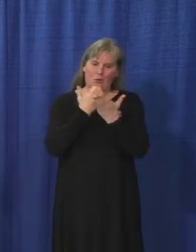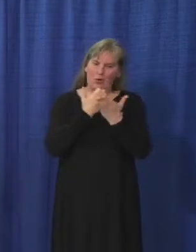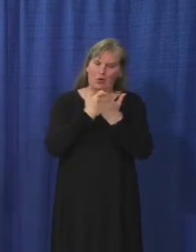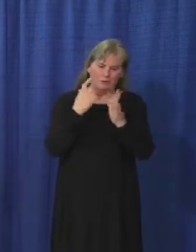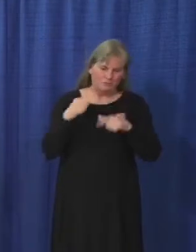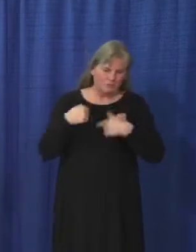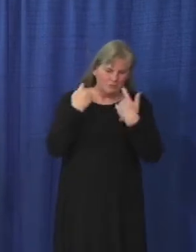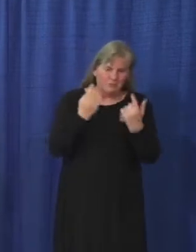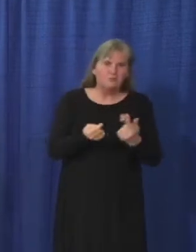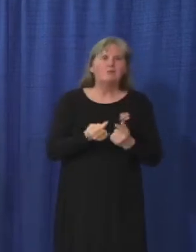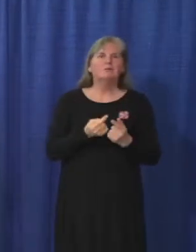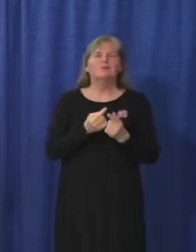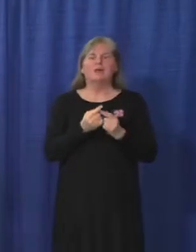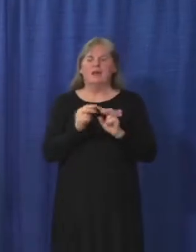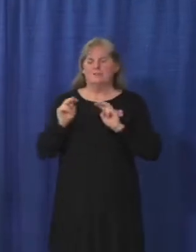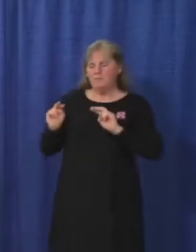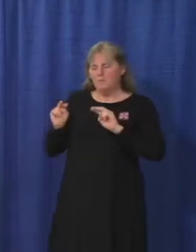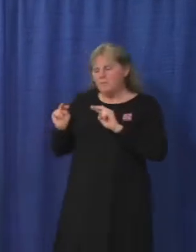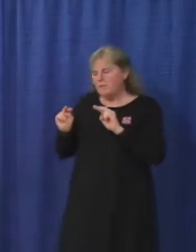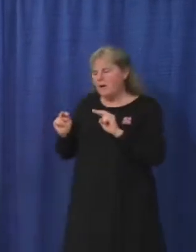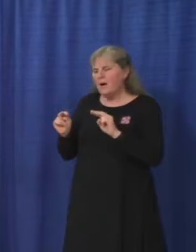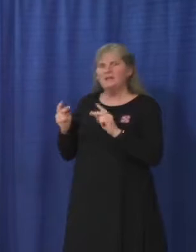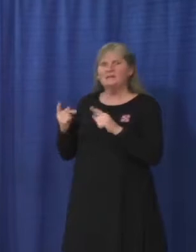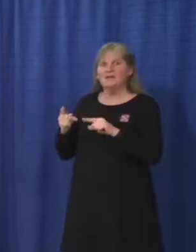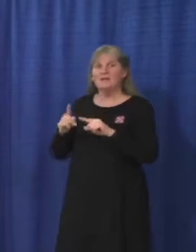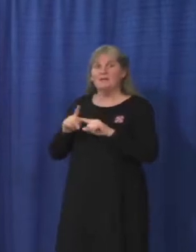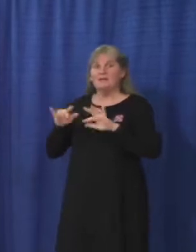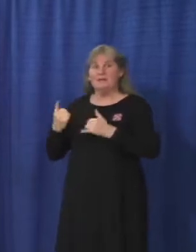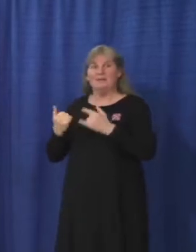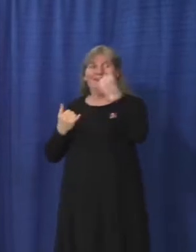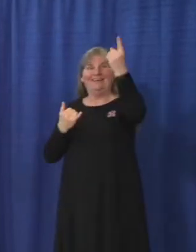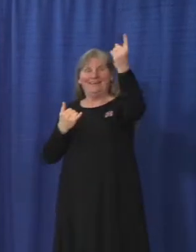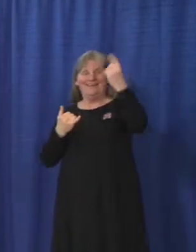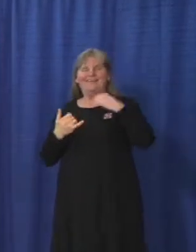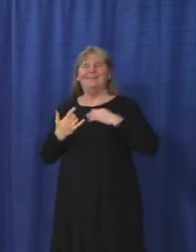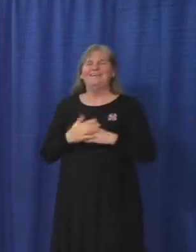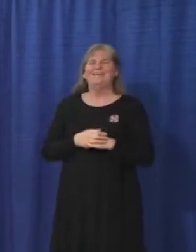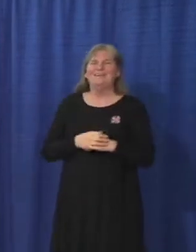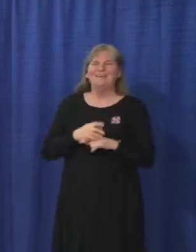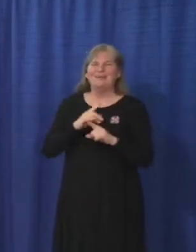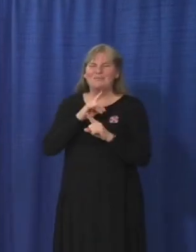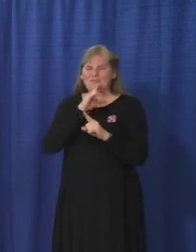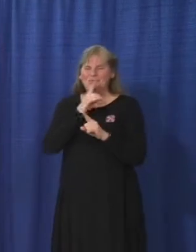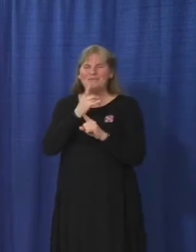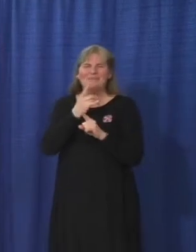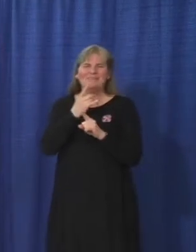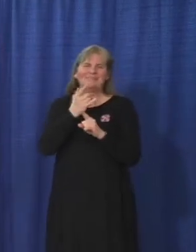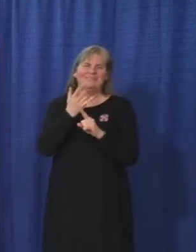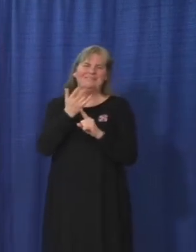response like today, getting into some of our supports.